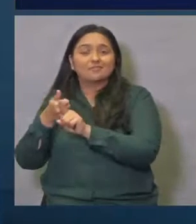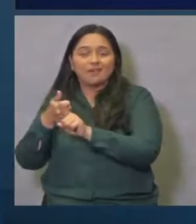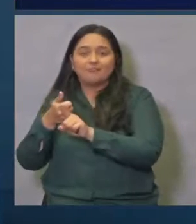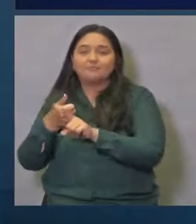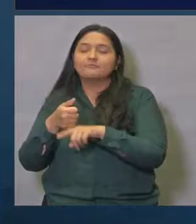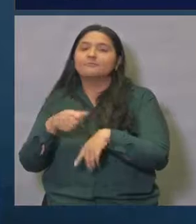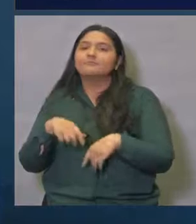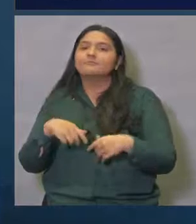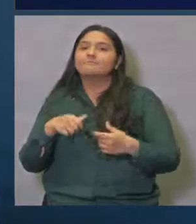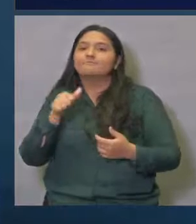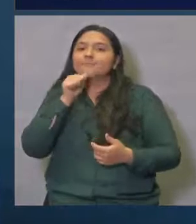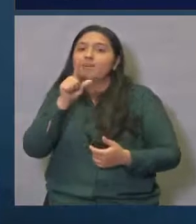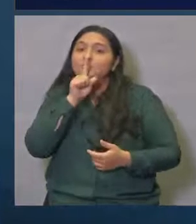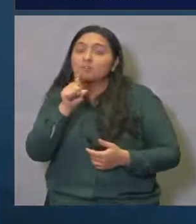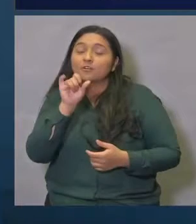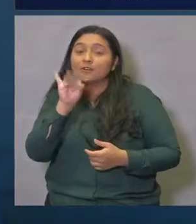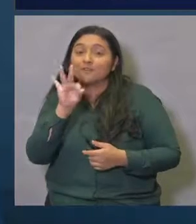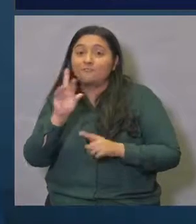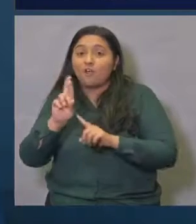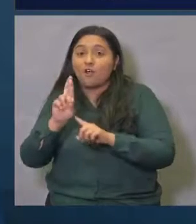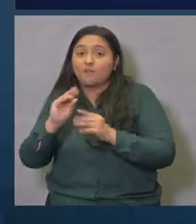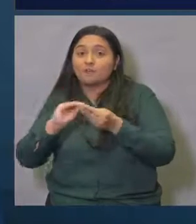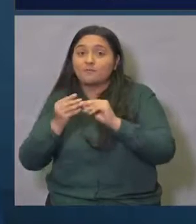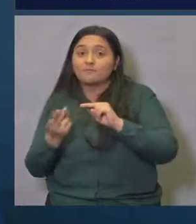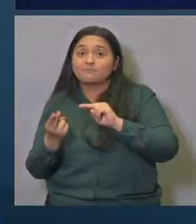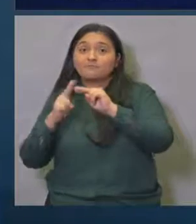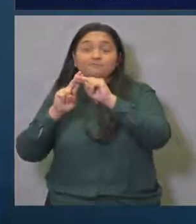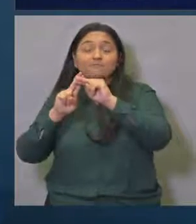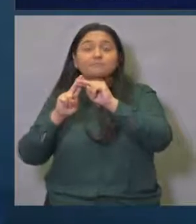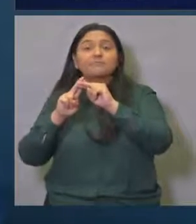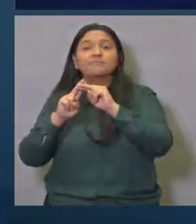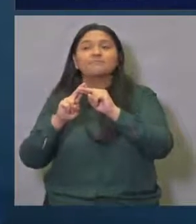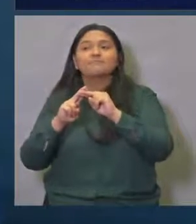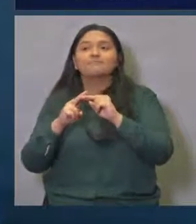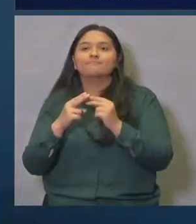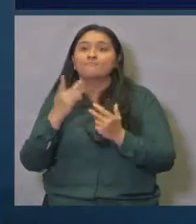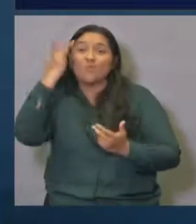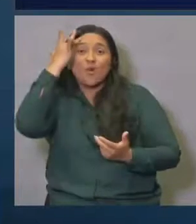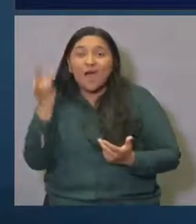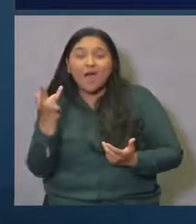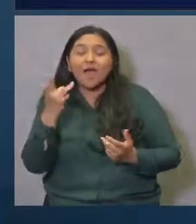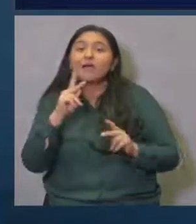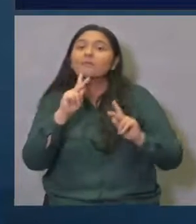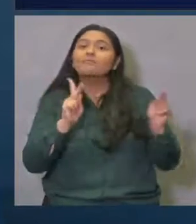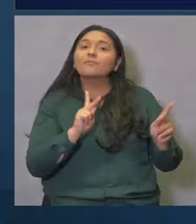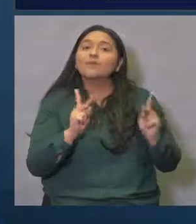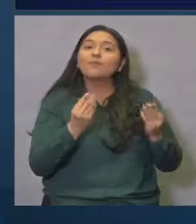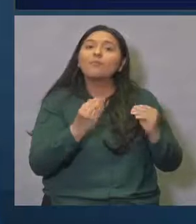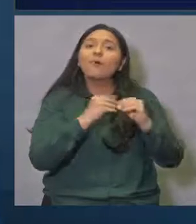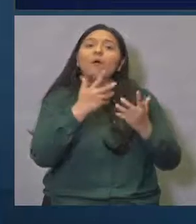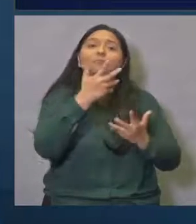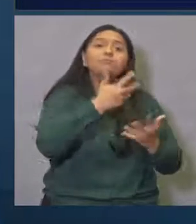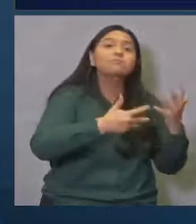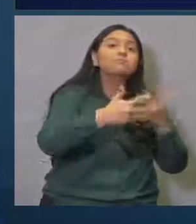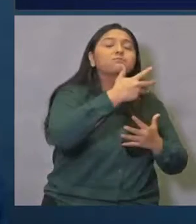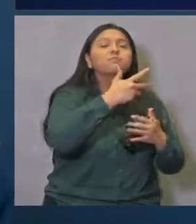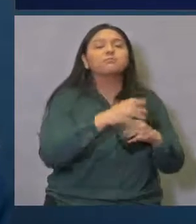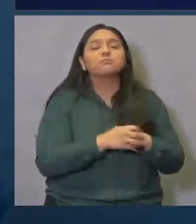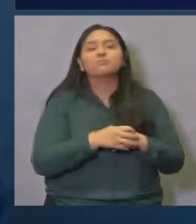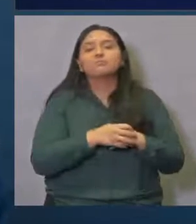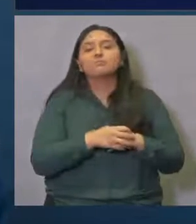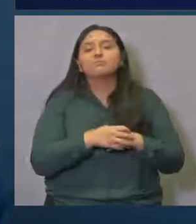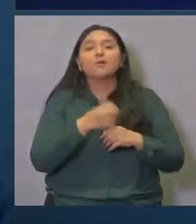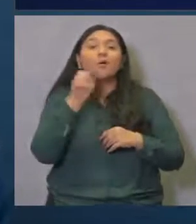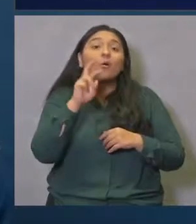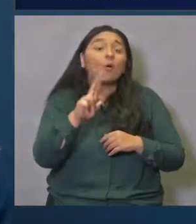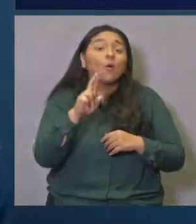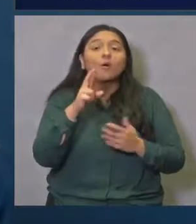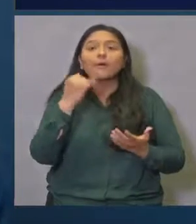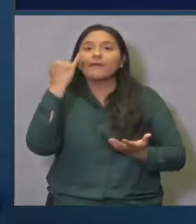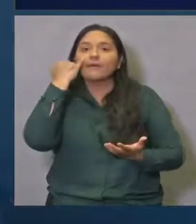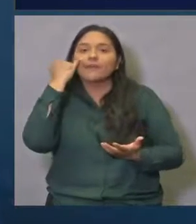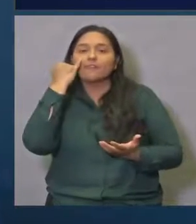WHETHER OR NOT ANY INCREASE IN T